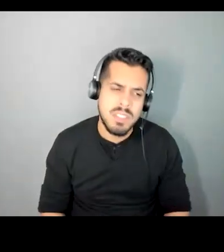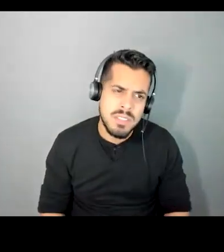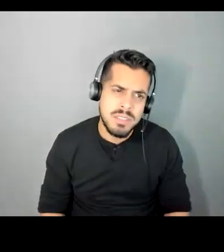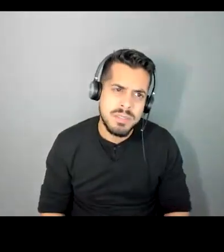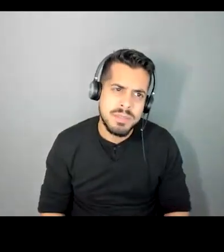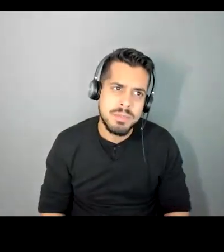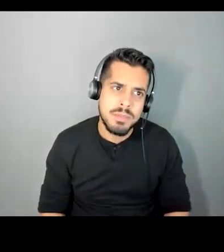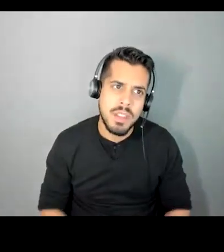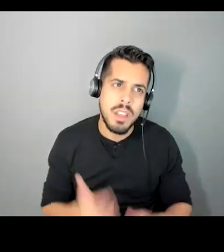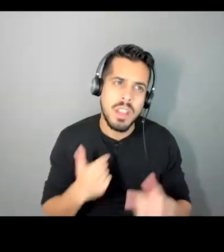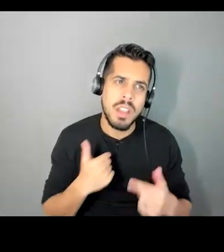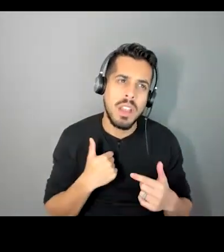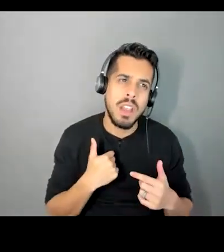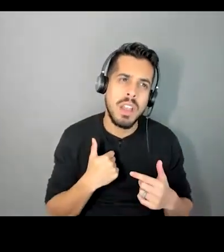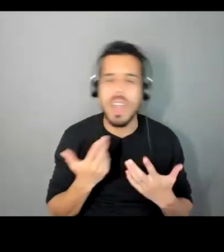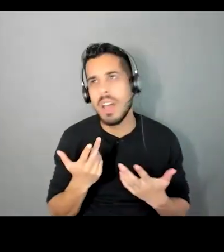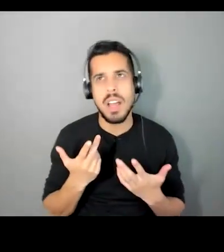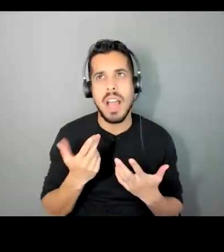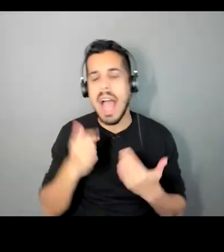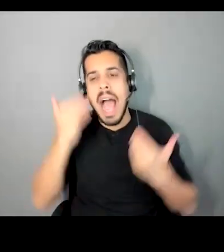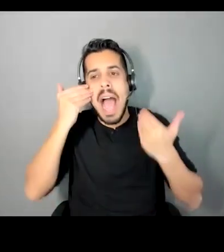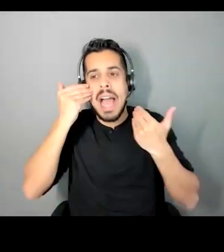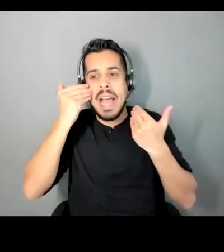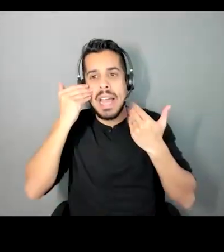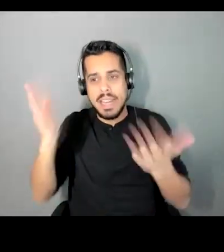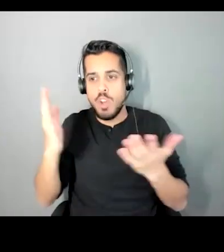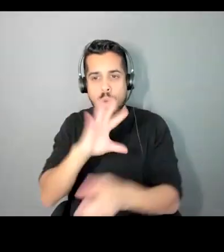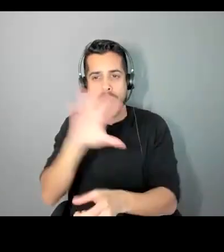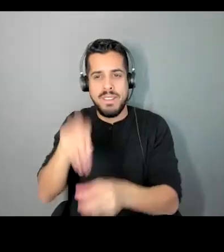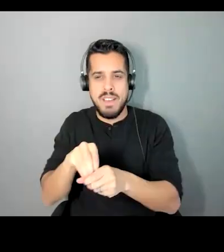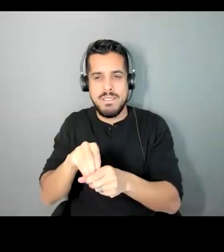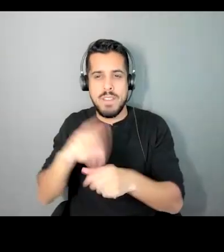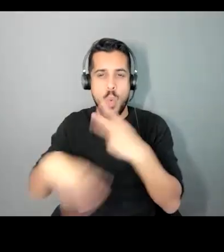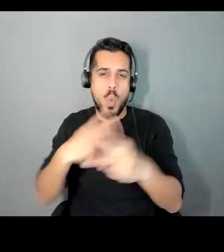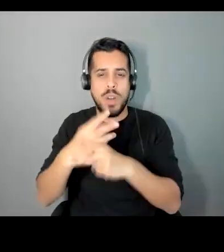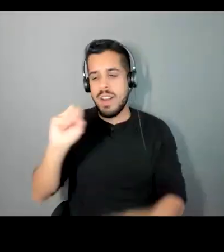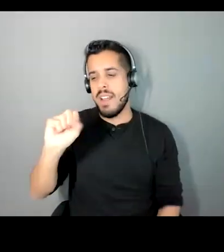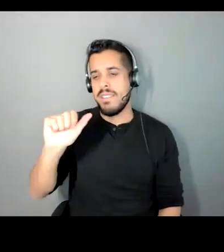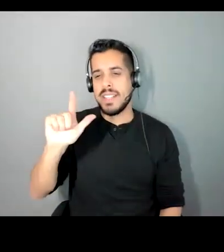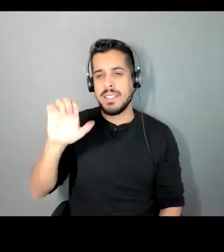You know, when I-- when I-- 'cause I-- I didn't-- I didn't know I was getting in the world of sales. I had no idea, like, um... (chuckles) um...